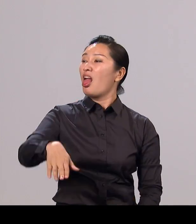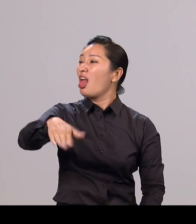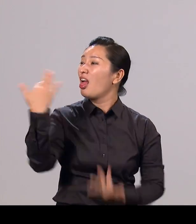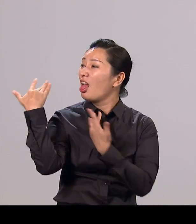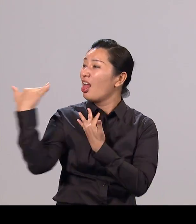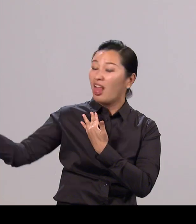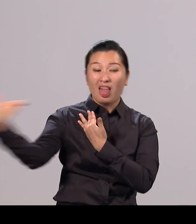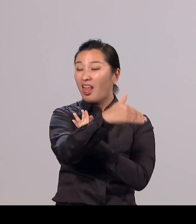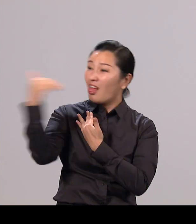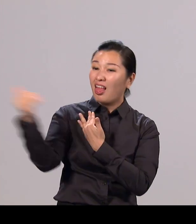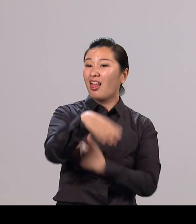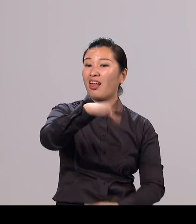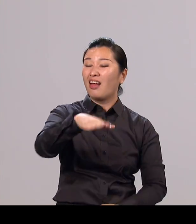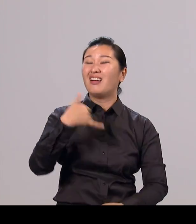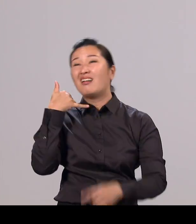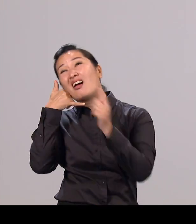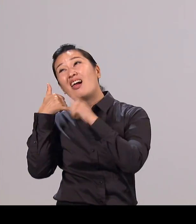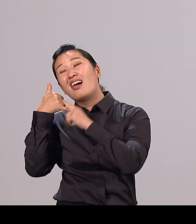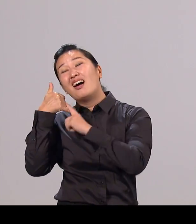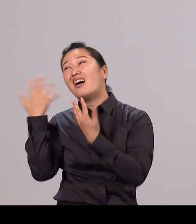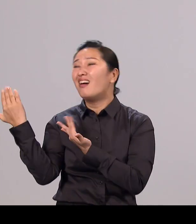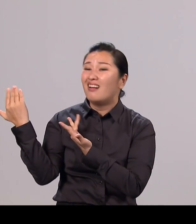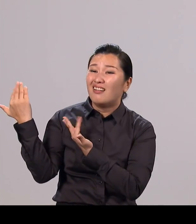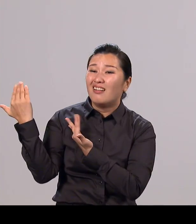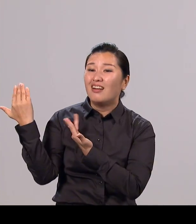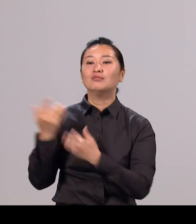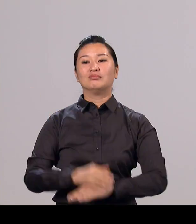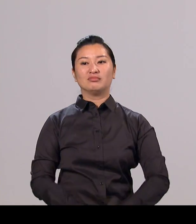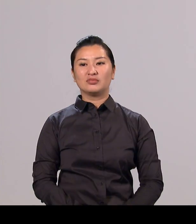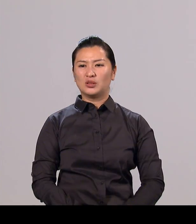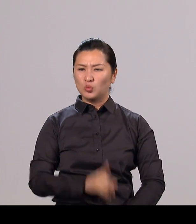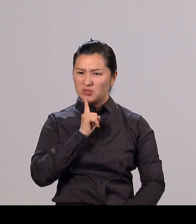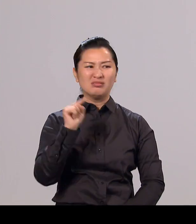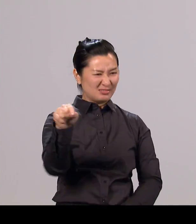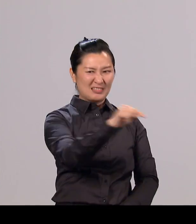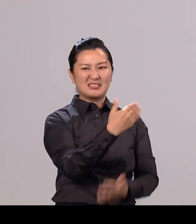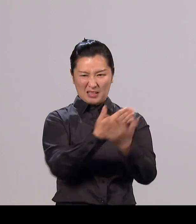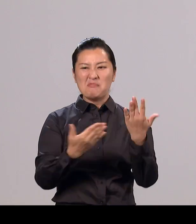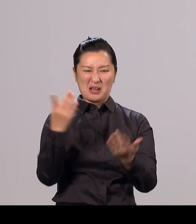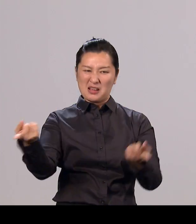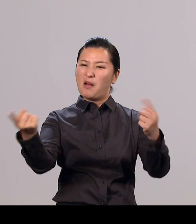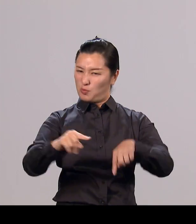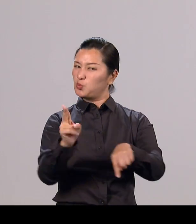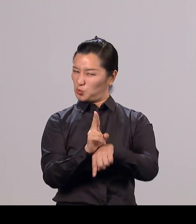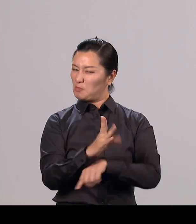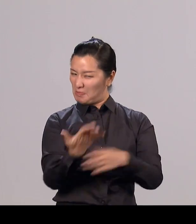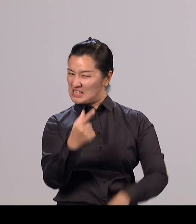I am sure some of you came by Uber or Grab tonight. Anybody? A few hands.